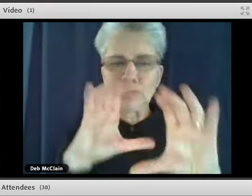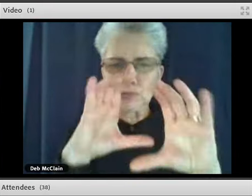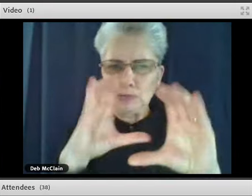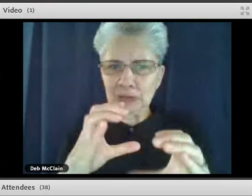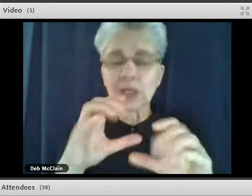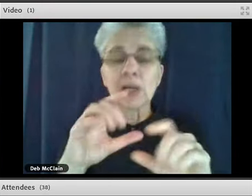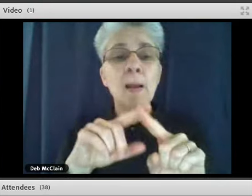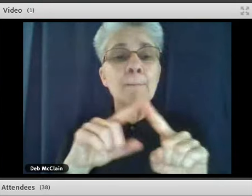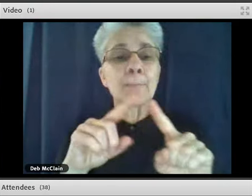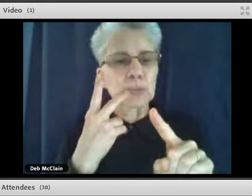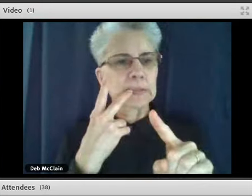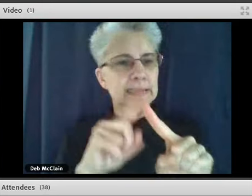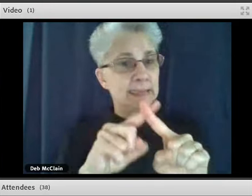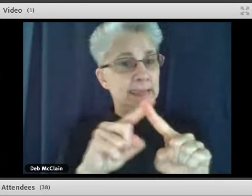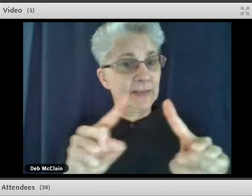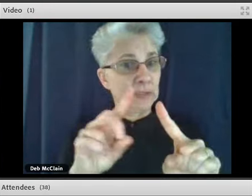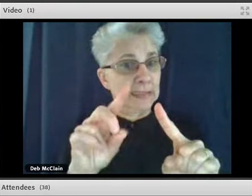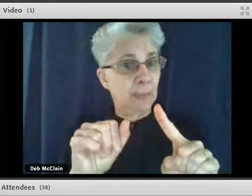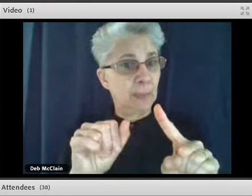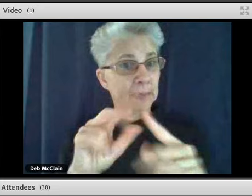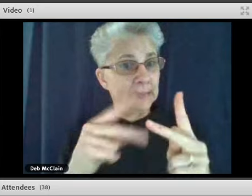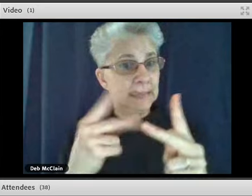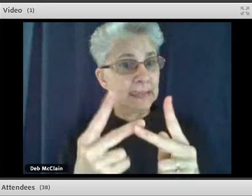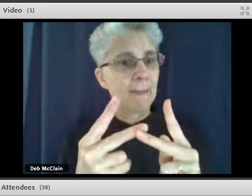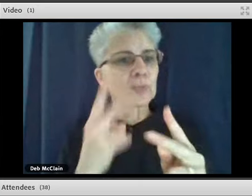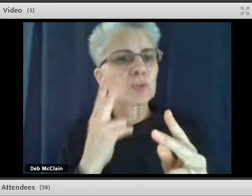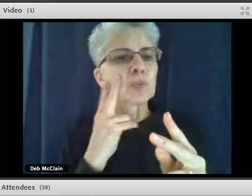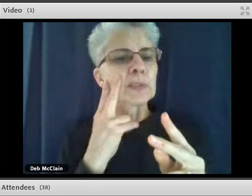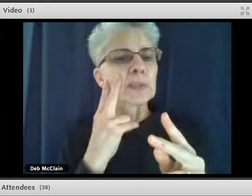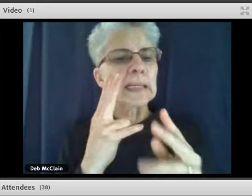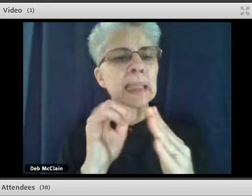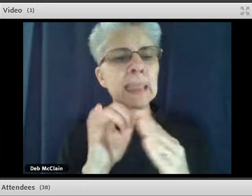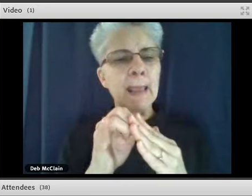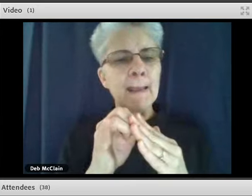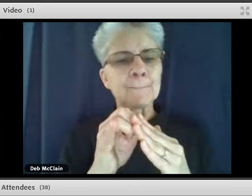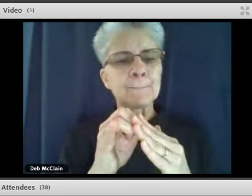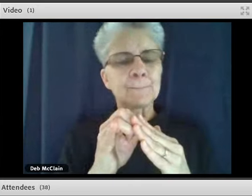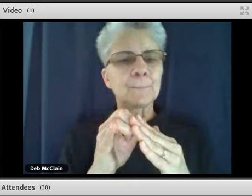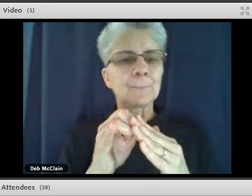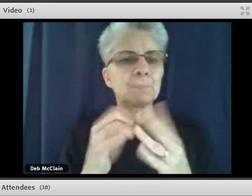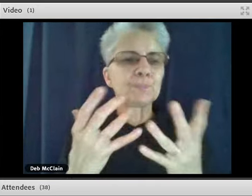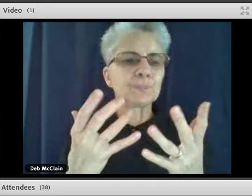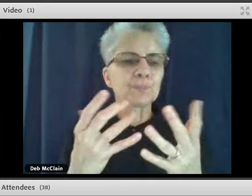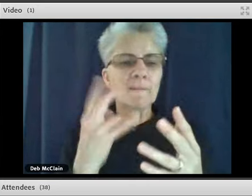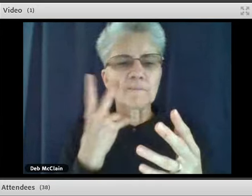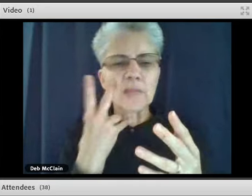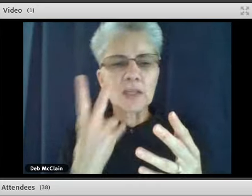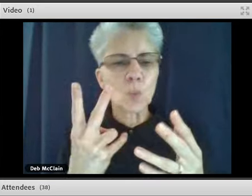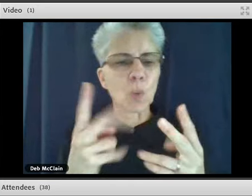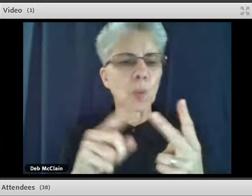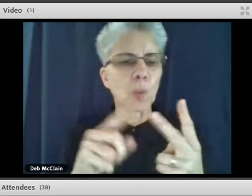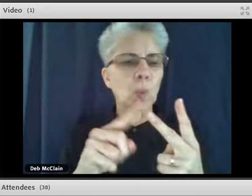And then, you could see the different disability types. So, you can see that visual, hearing,